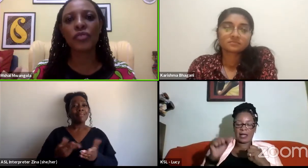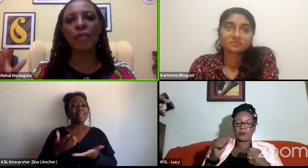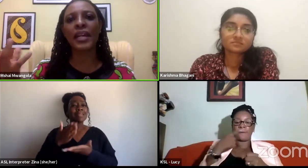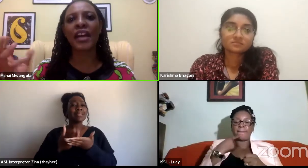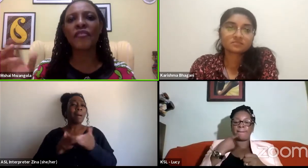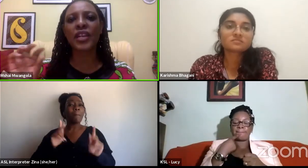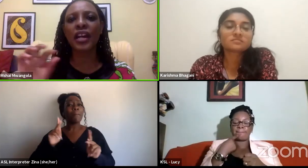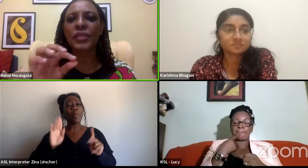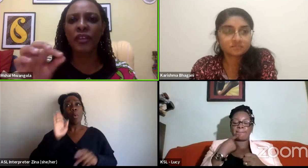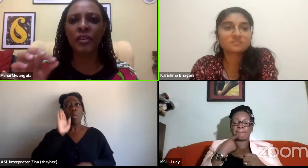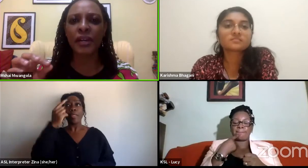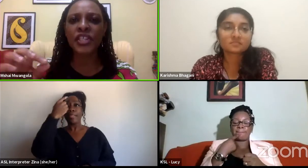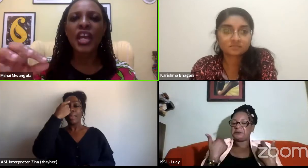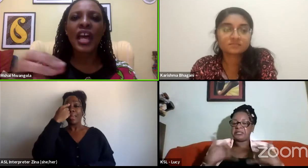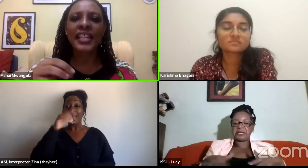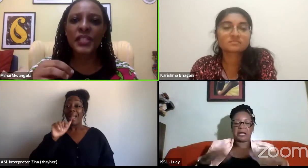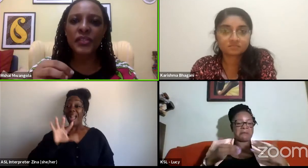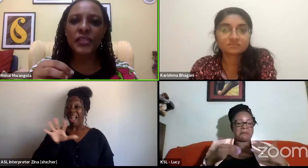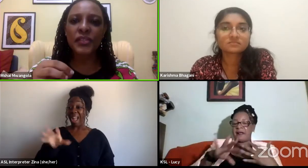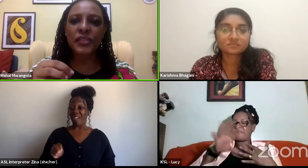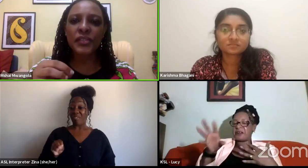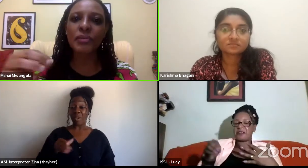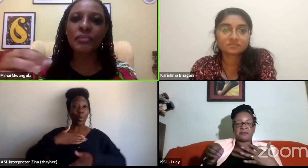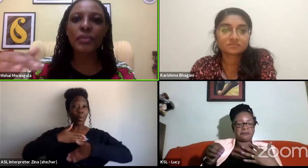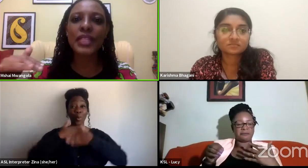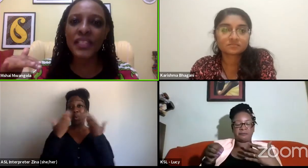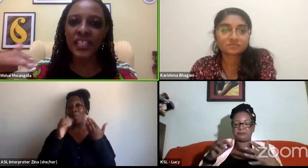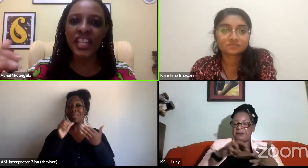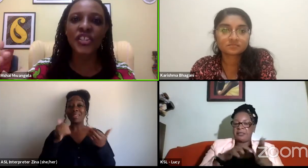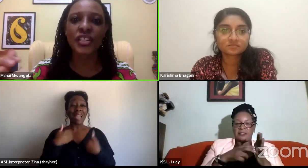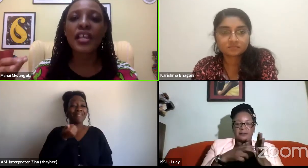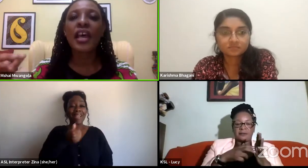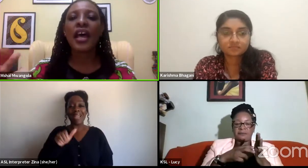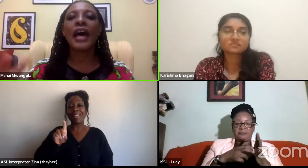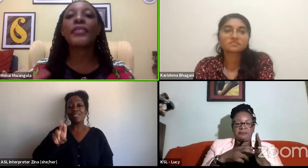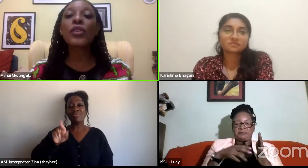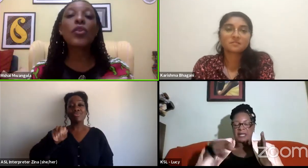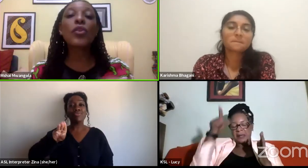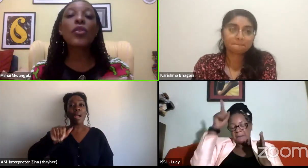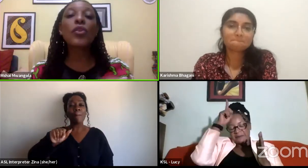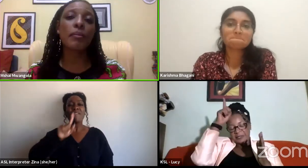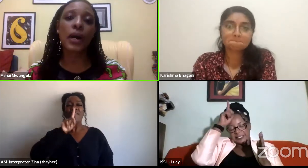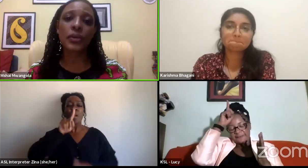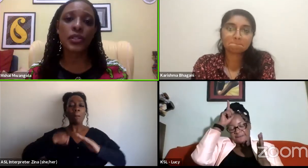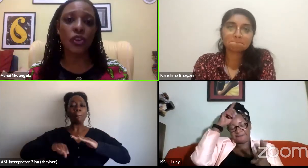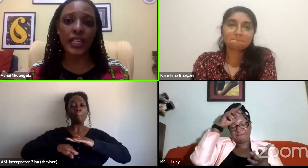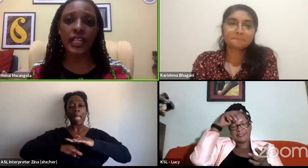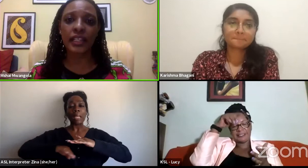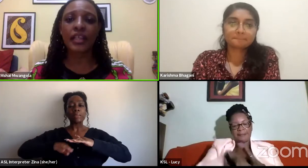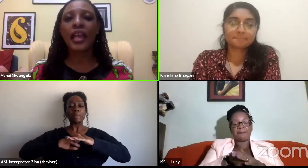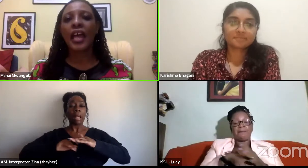Drama in Africa was very much at its very primitive stages. And then go on and talk about storytelling.